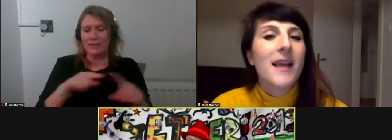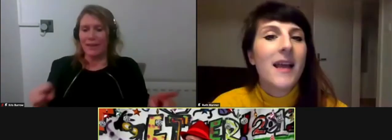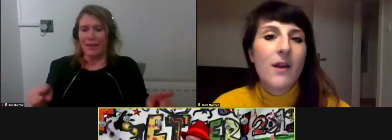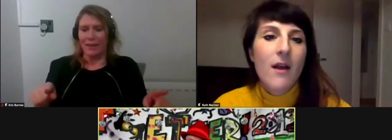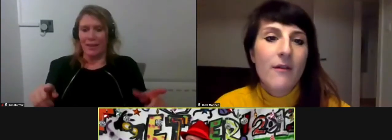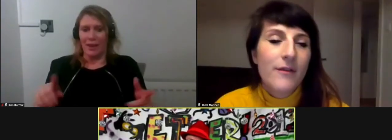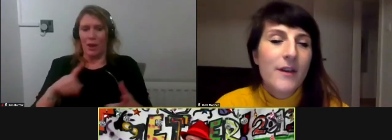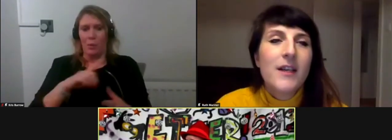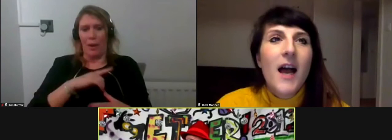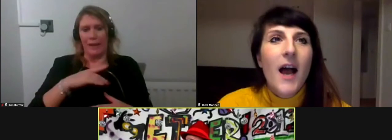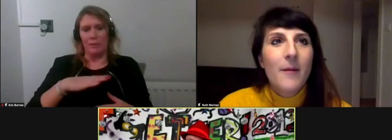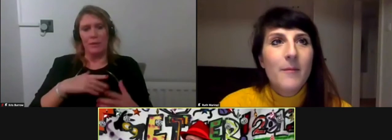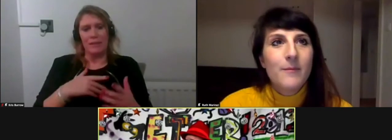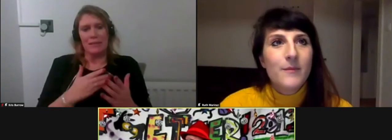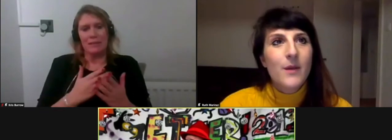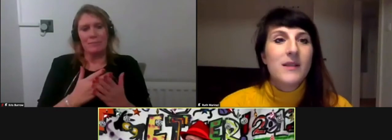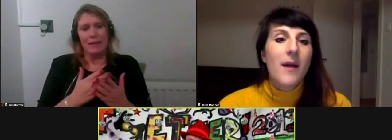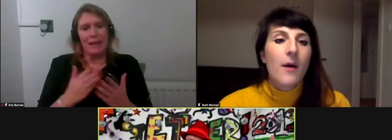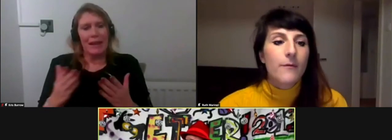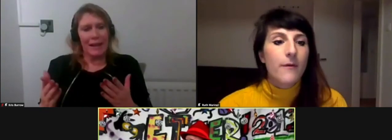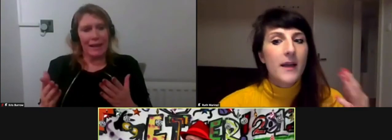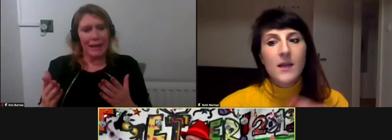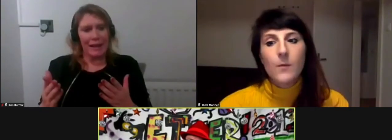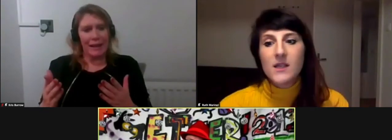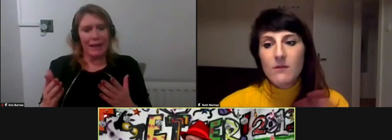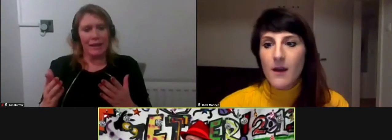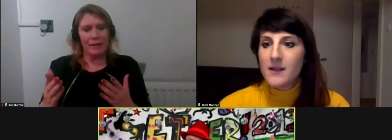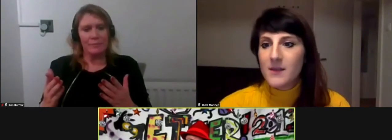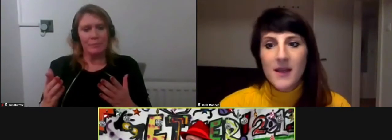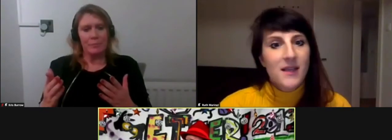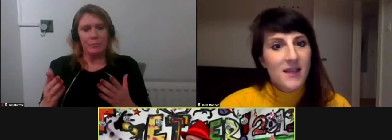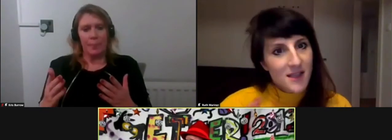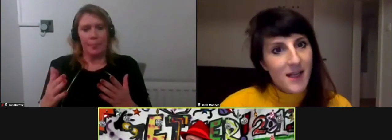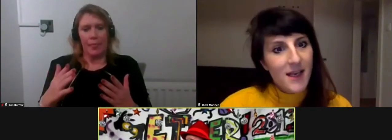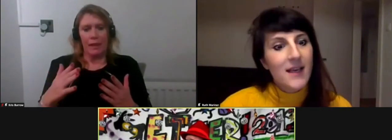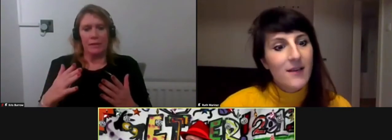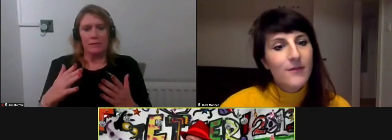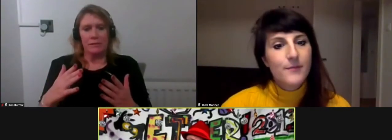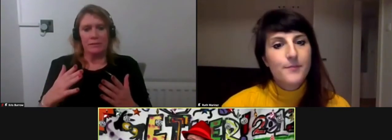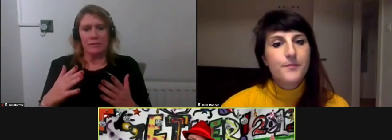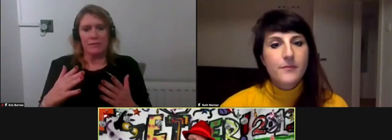clear enough, so it's about finding which are the right spaces to leave.